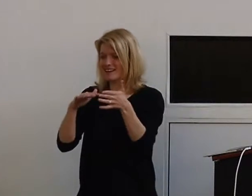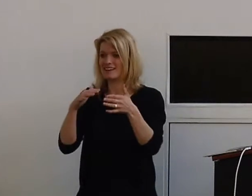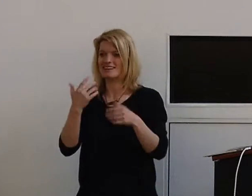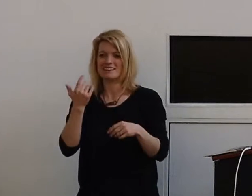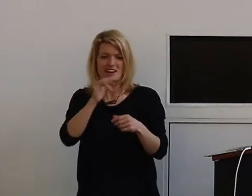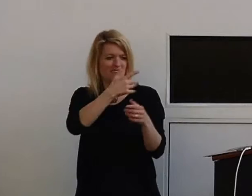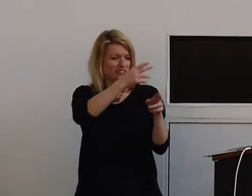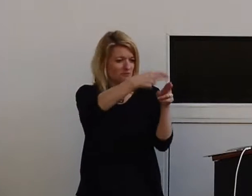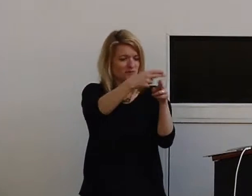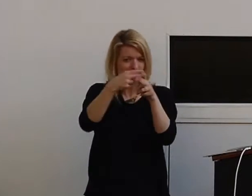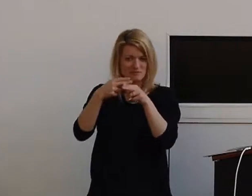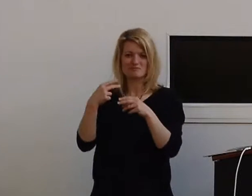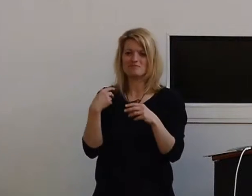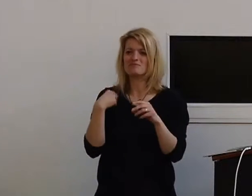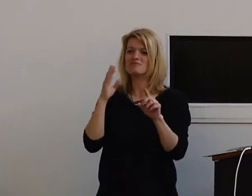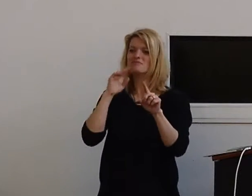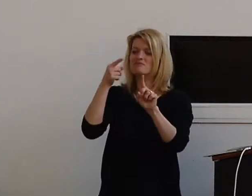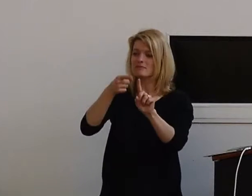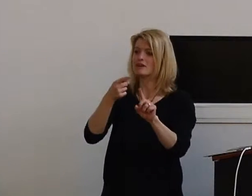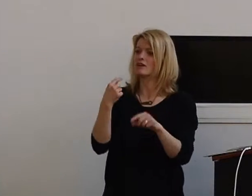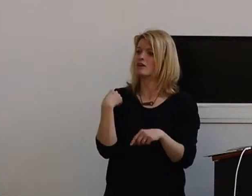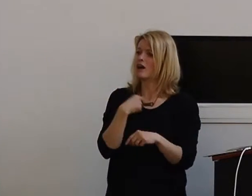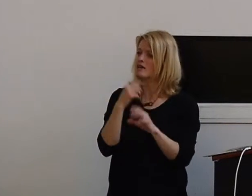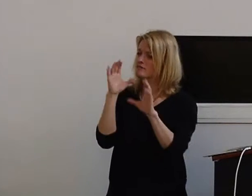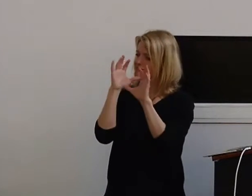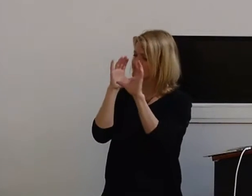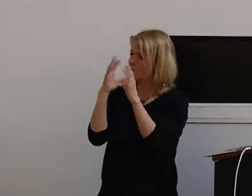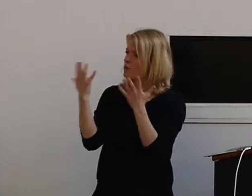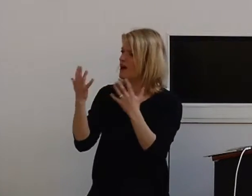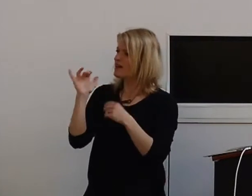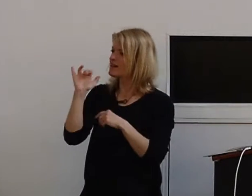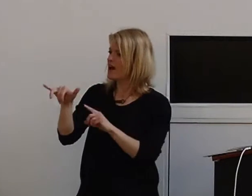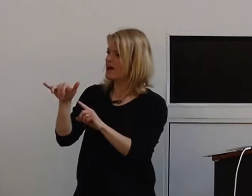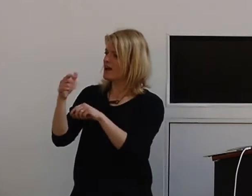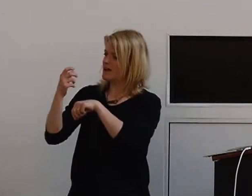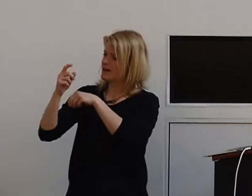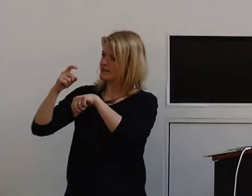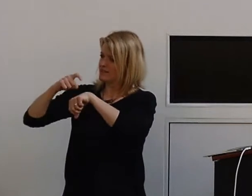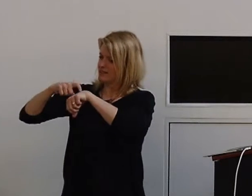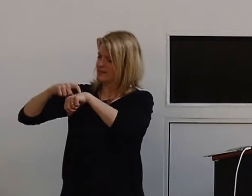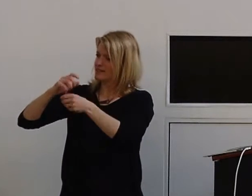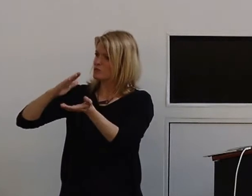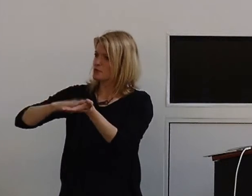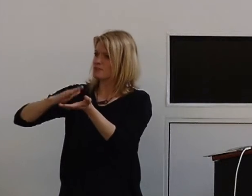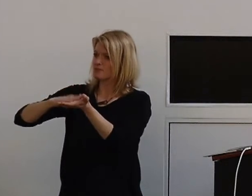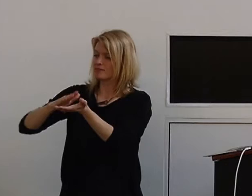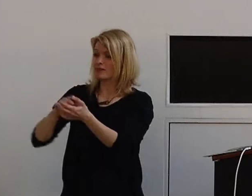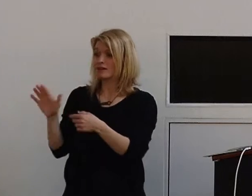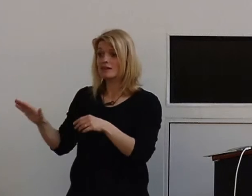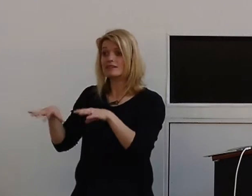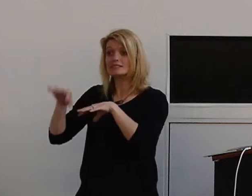an exciting study with the others mentioned, and looking at temporal rhythmic patterns